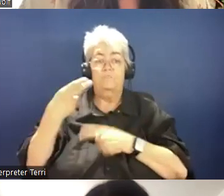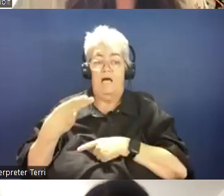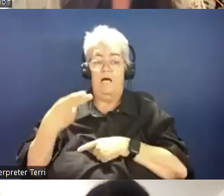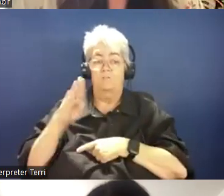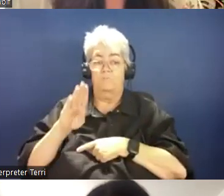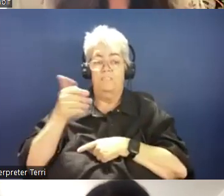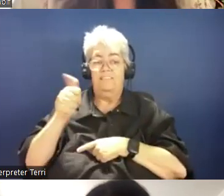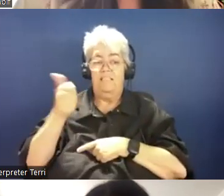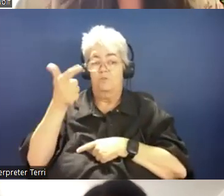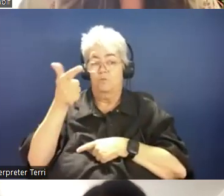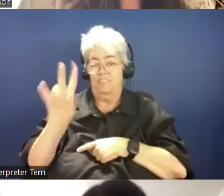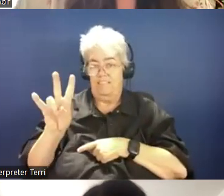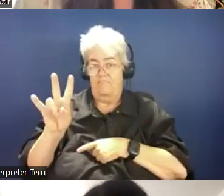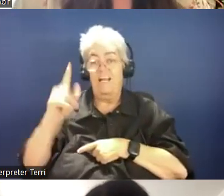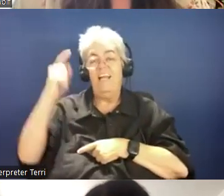which I do believe will see changes to.